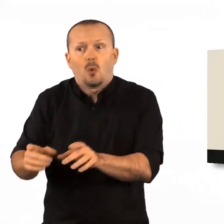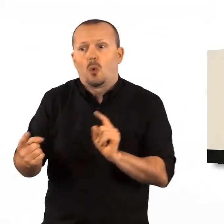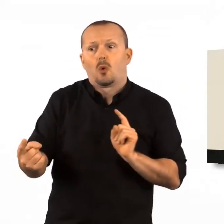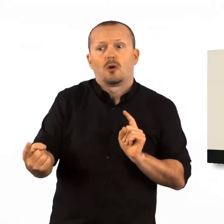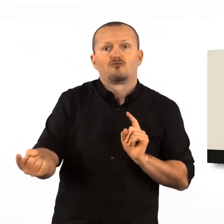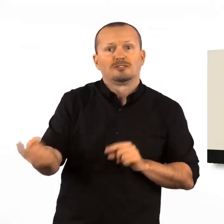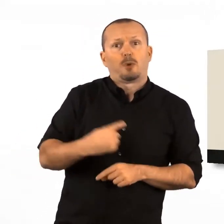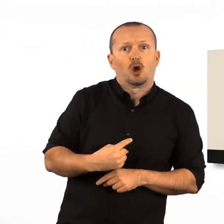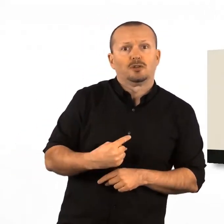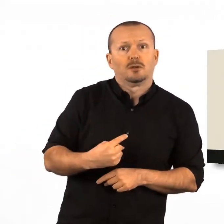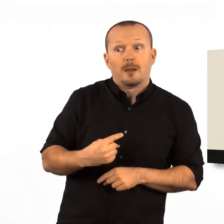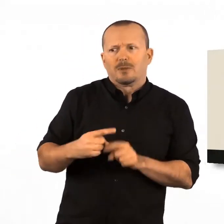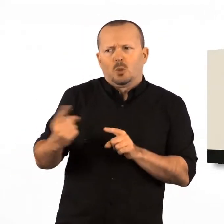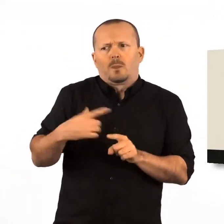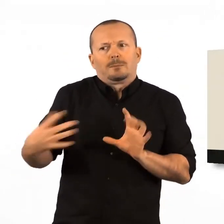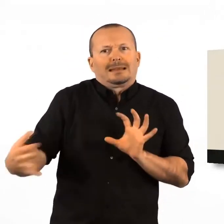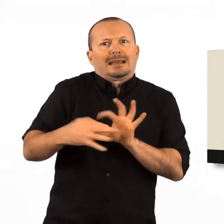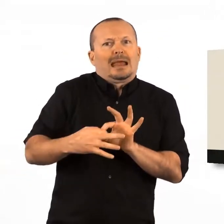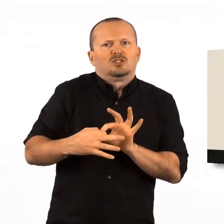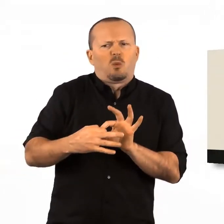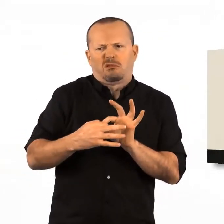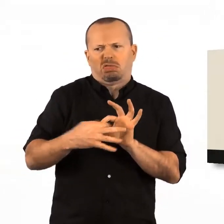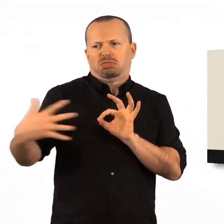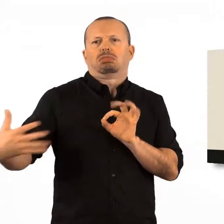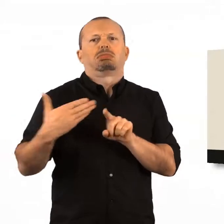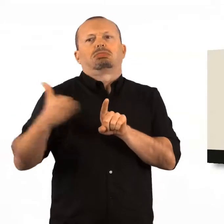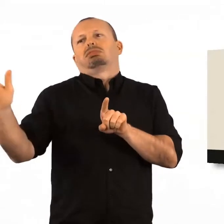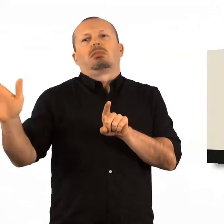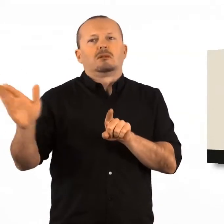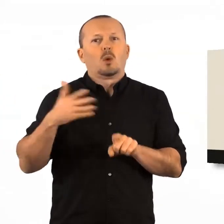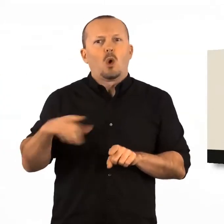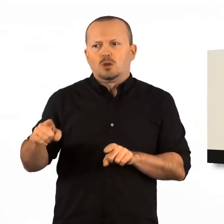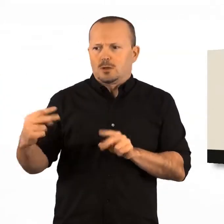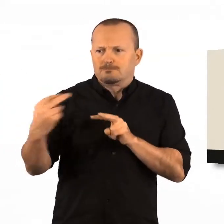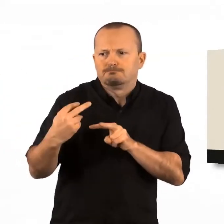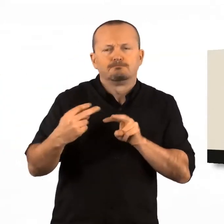not to loose interest. So the way to get them to stay in interactions is to take turns.